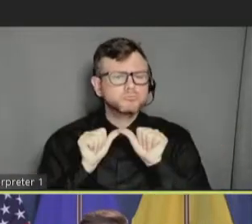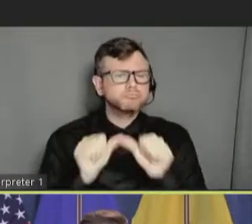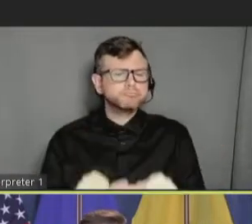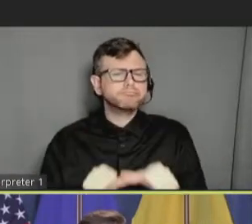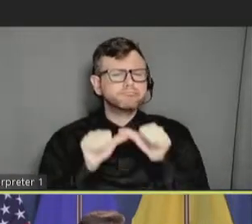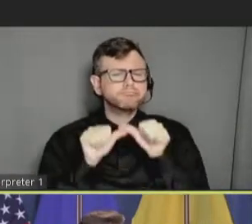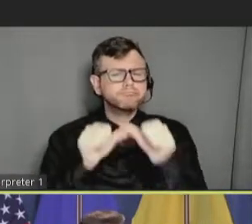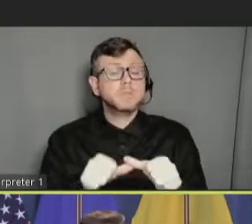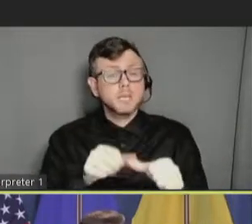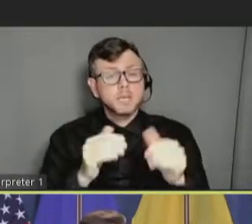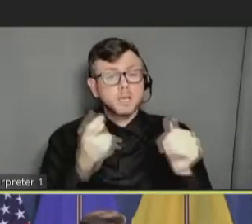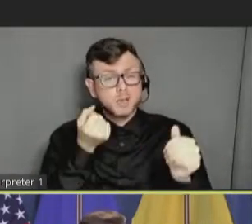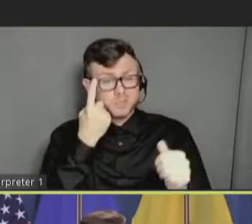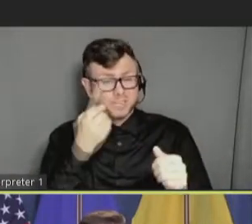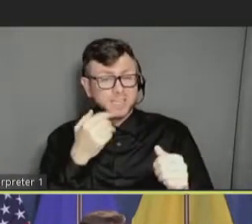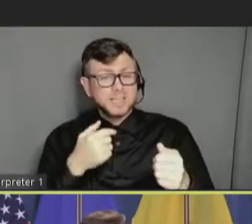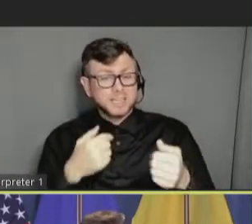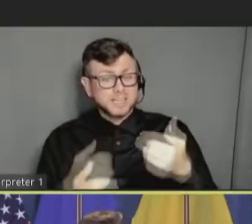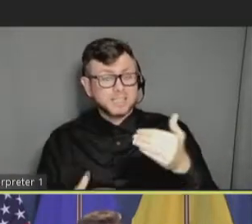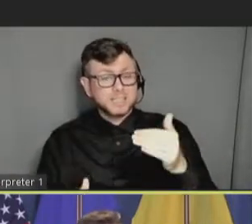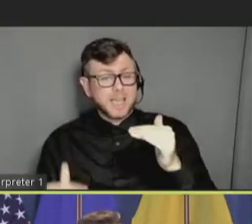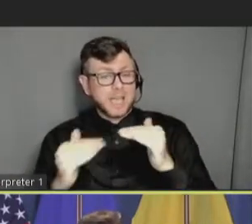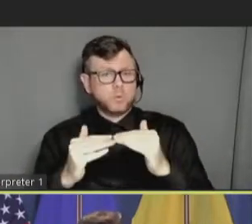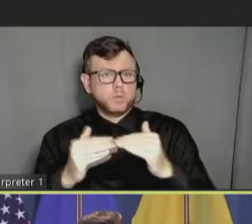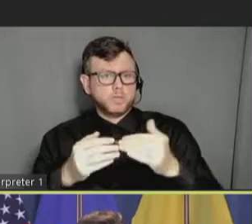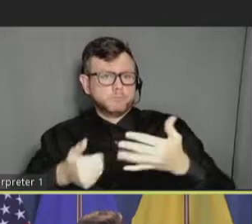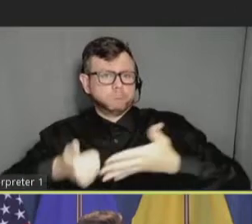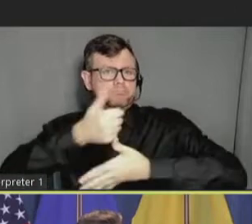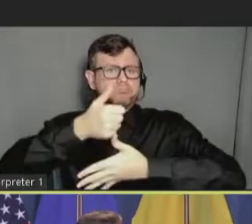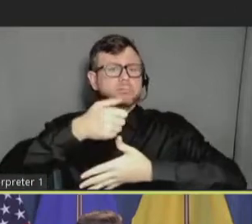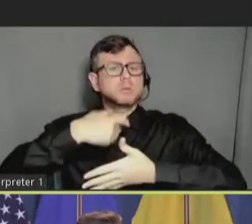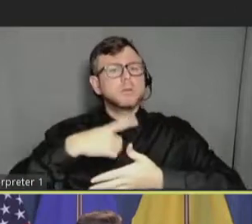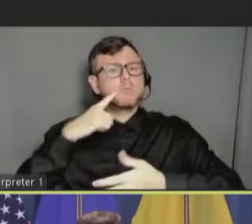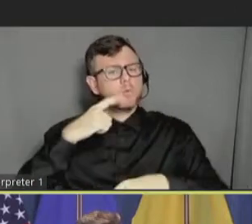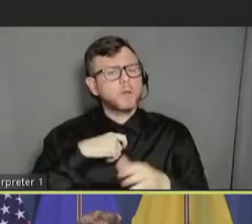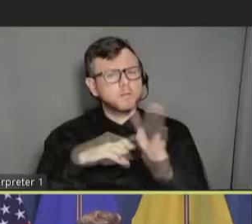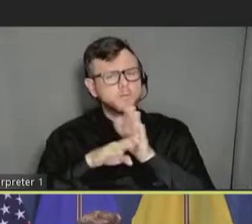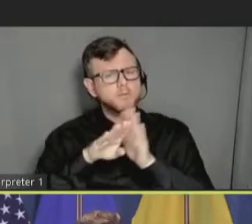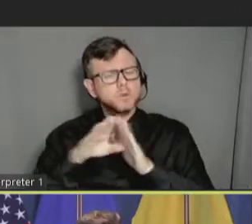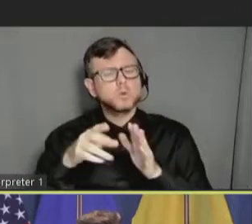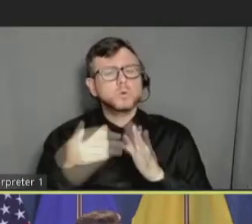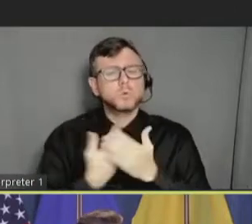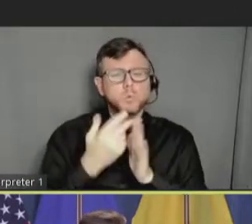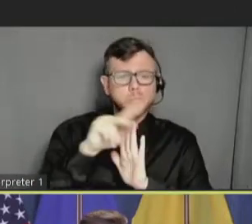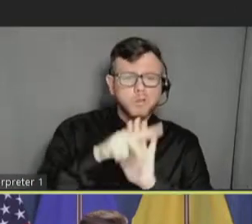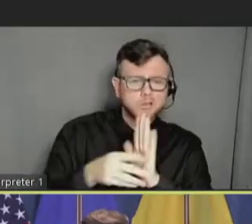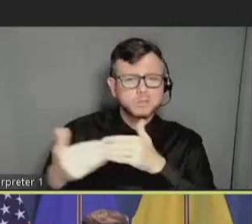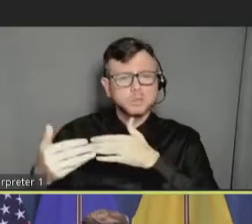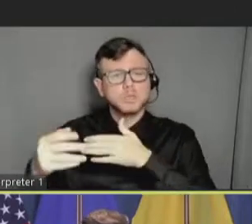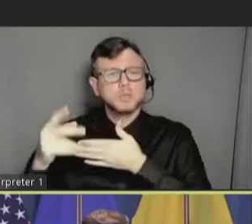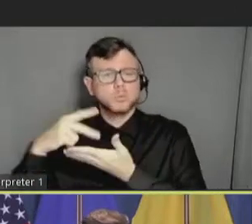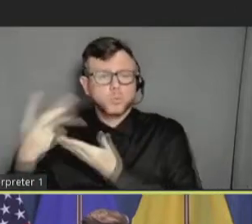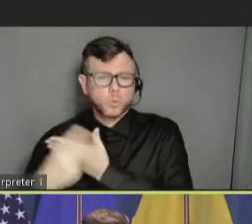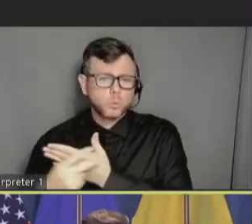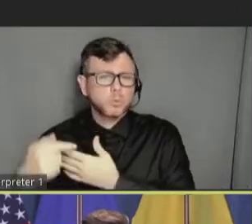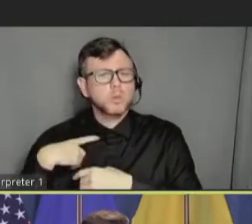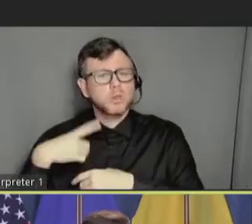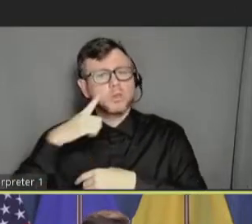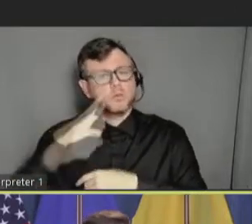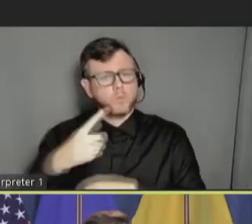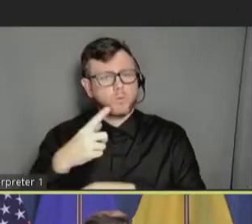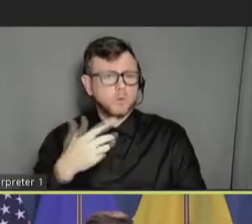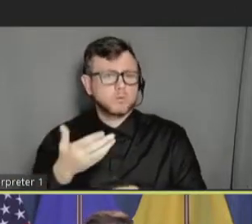top of mind when creating new policies or programs that seek to improve immunization. Diseases do not